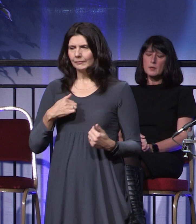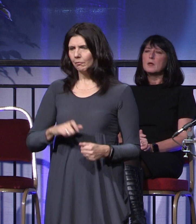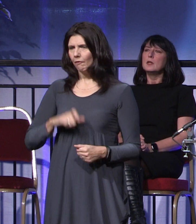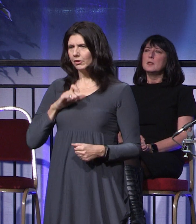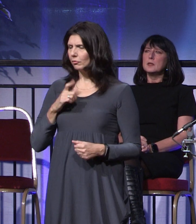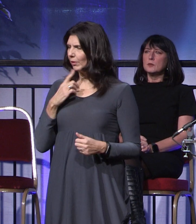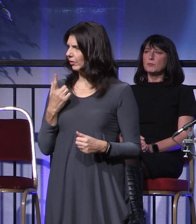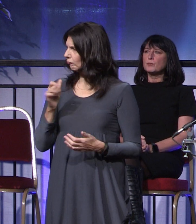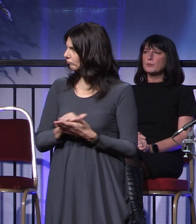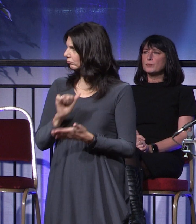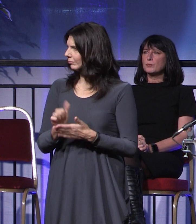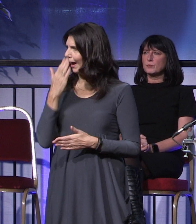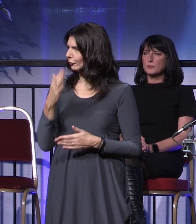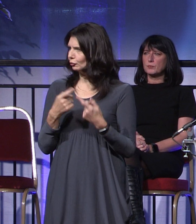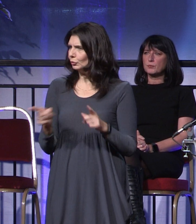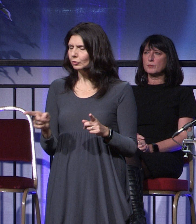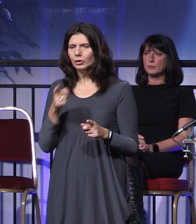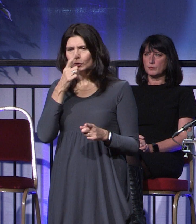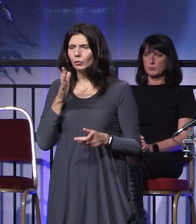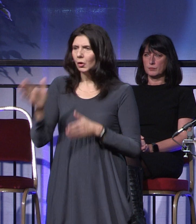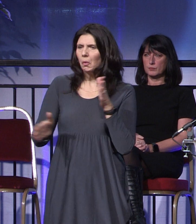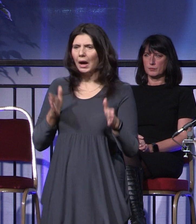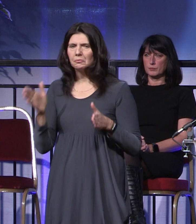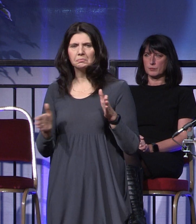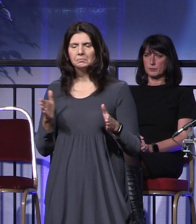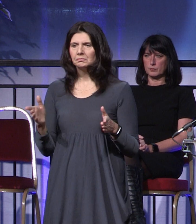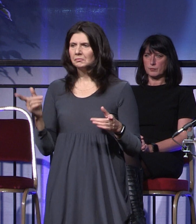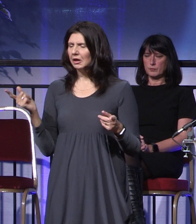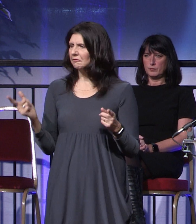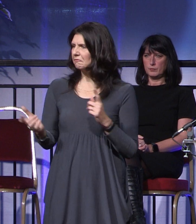mindset you will go out into the world and bring not only real economic and